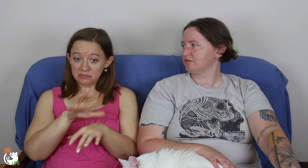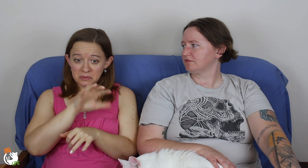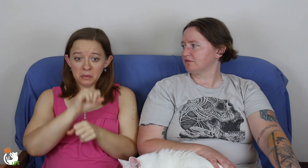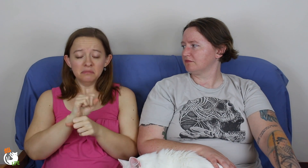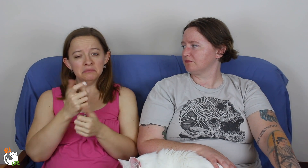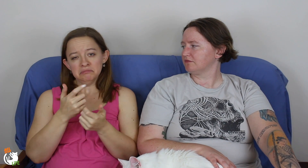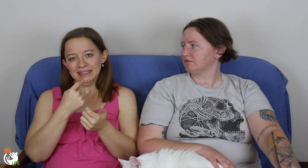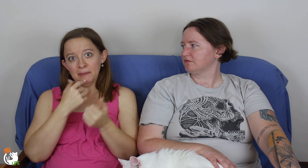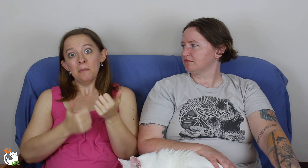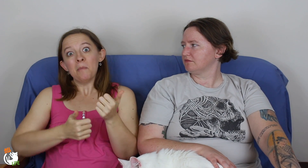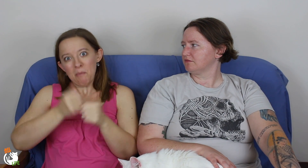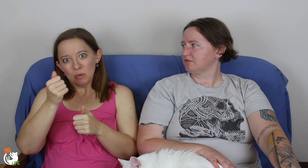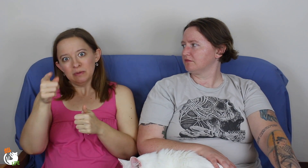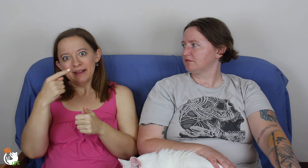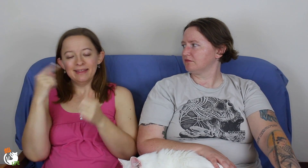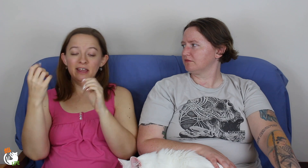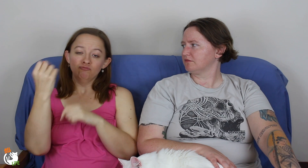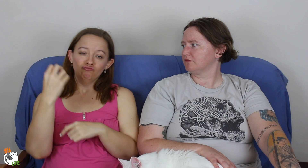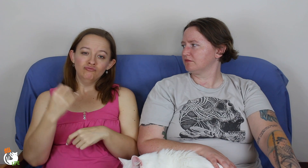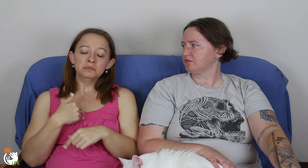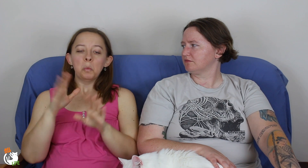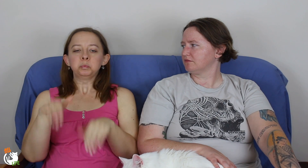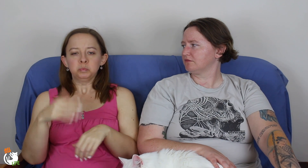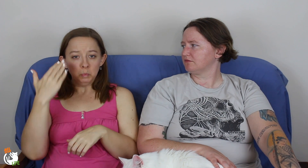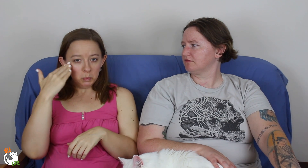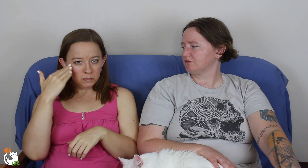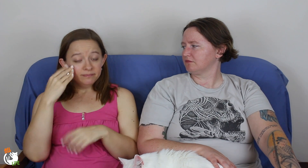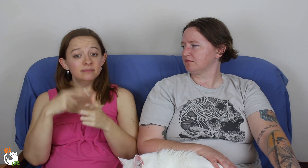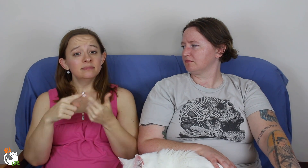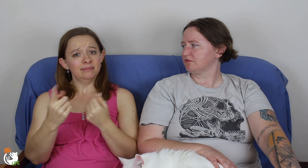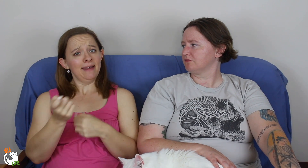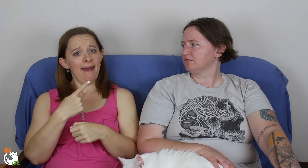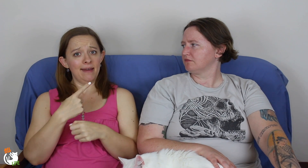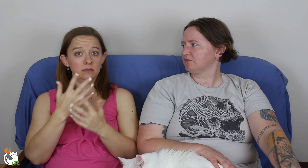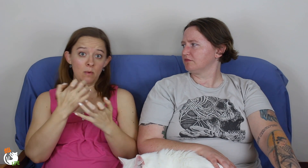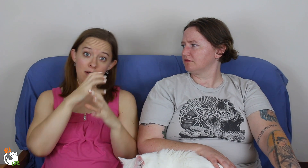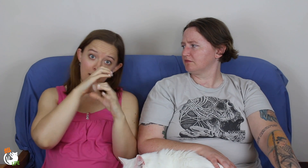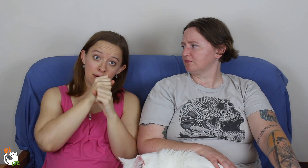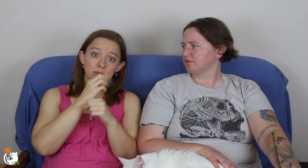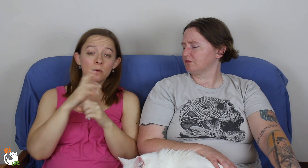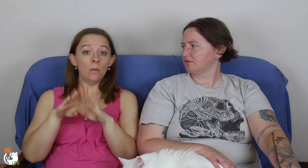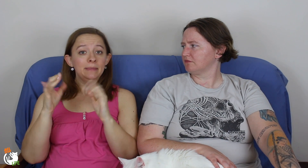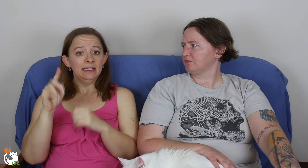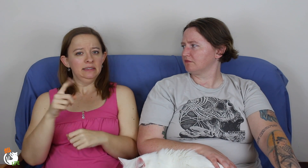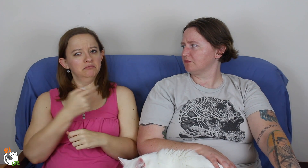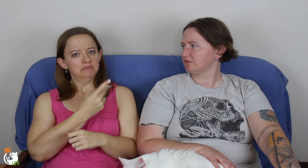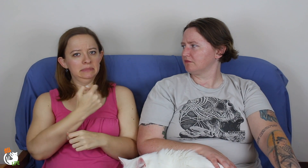So we went to the appointment and like I said most of the stuff they talked about we already knew. But then they asked, "Do you want anonymous or open ID?"